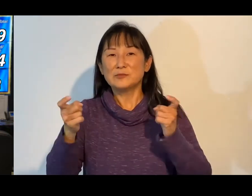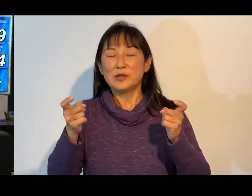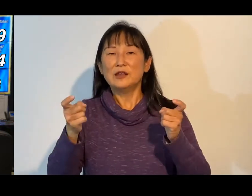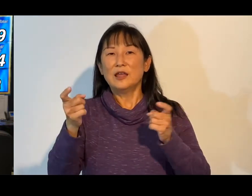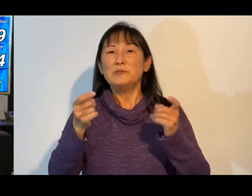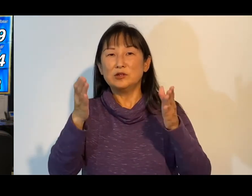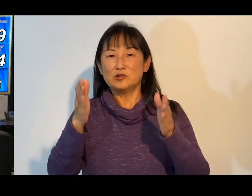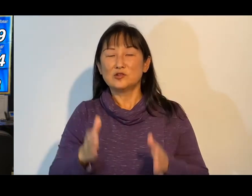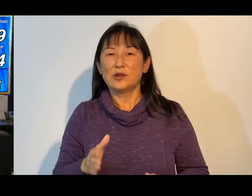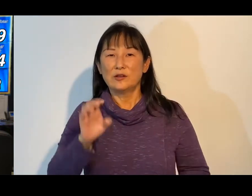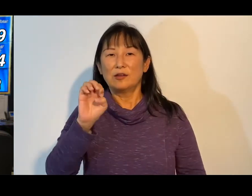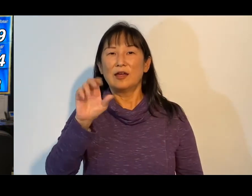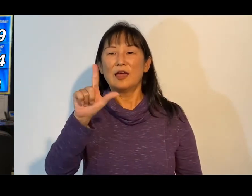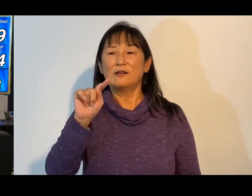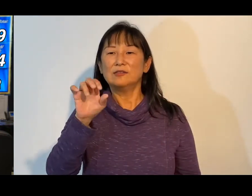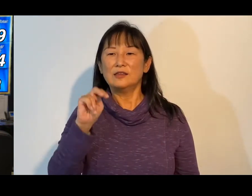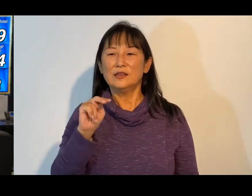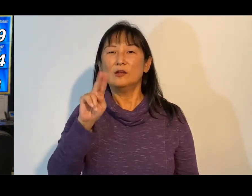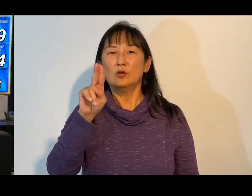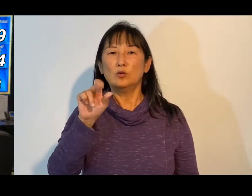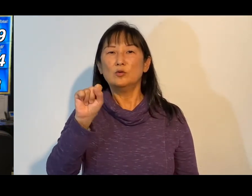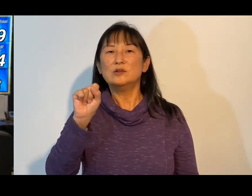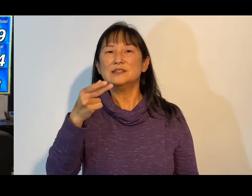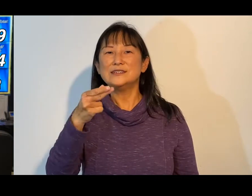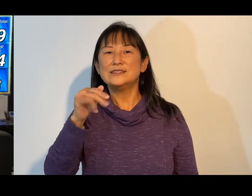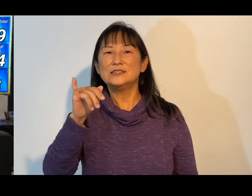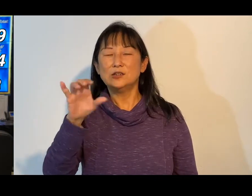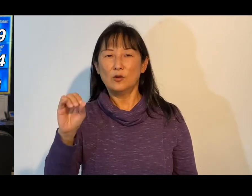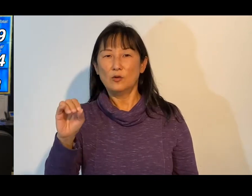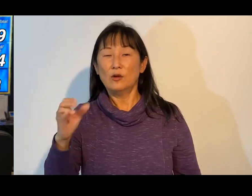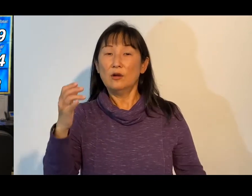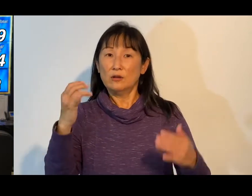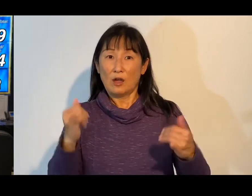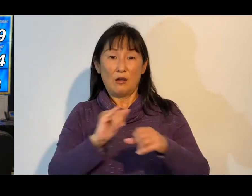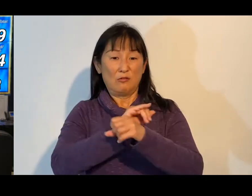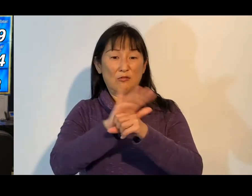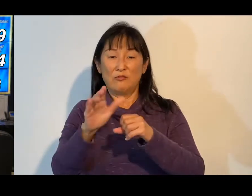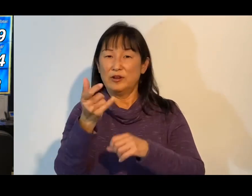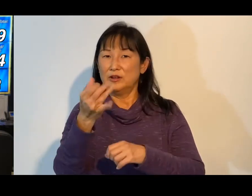COVID-19 is now spreading on our island.